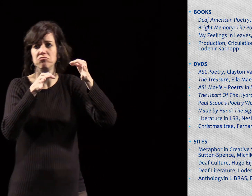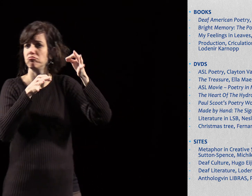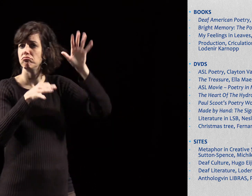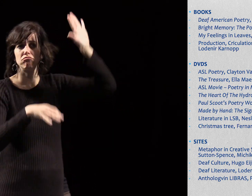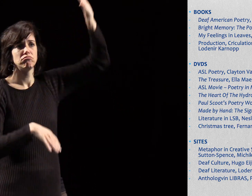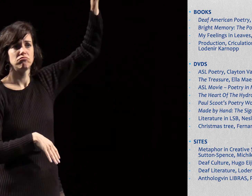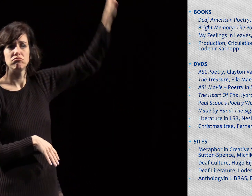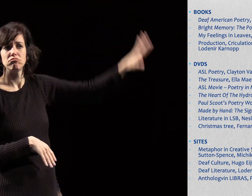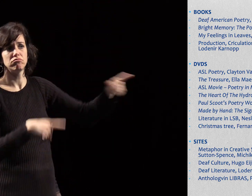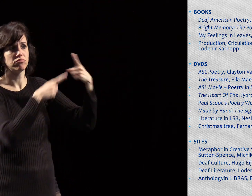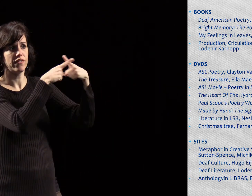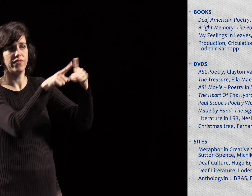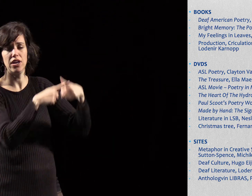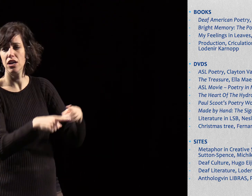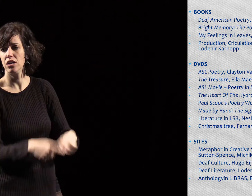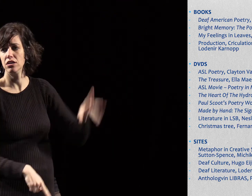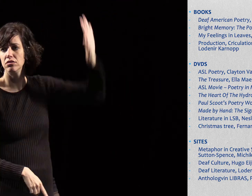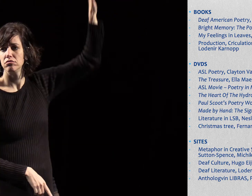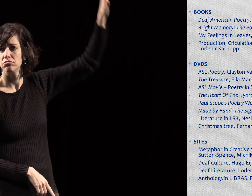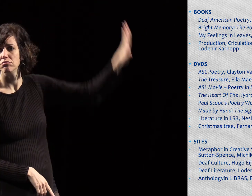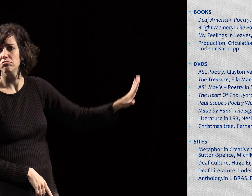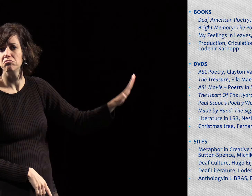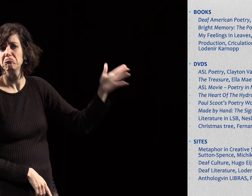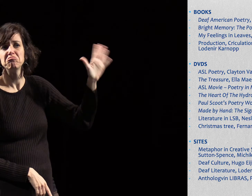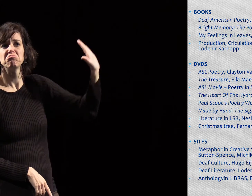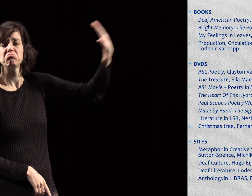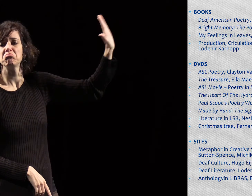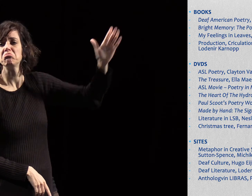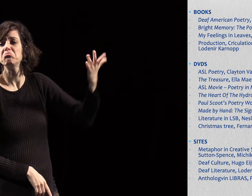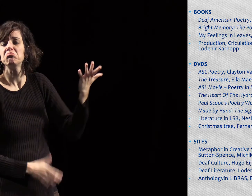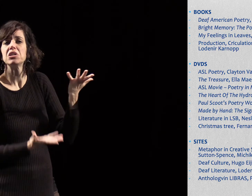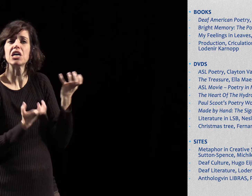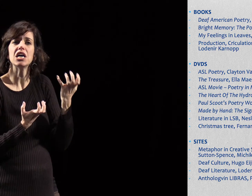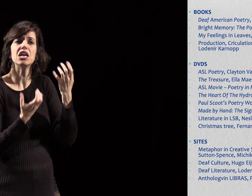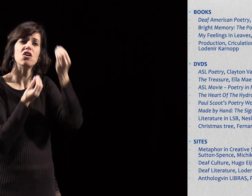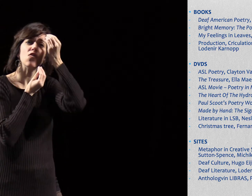And this side is pretty self-explanatory. It shows the different sources I used.